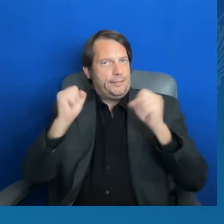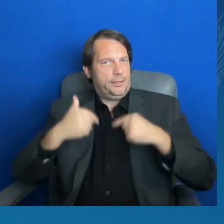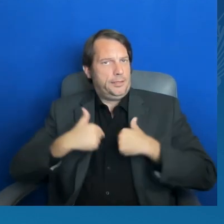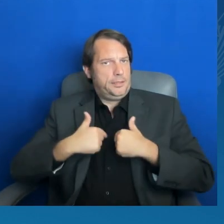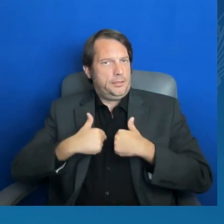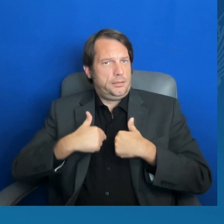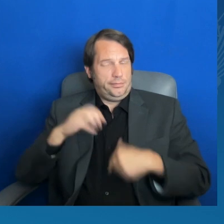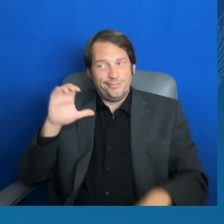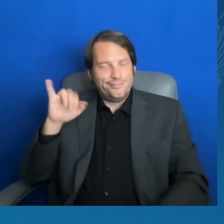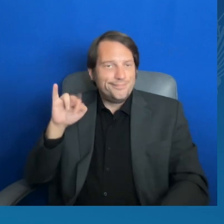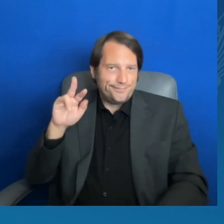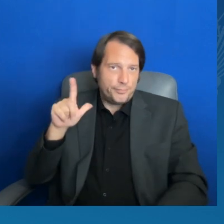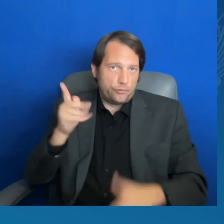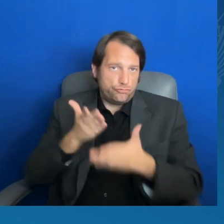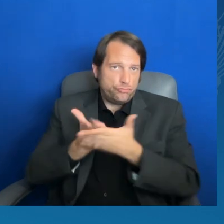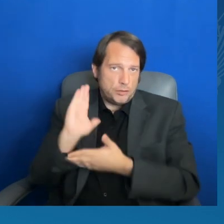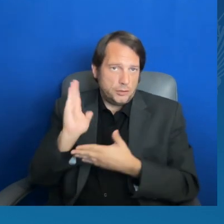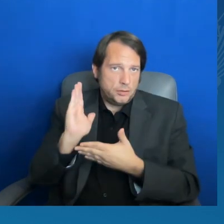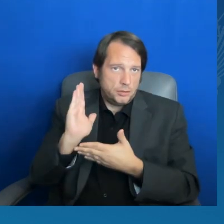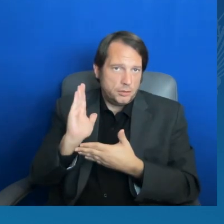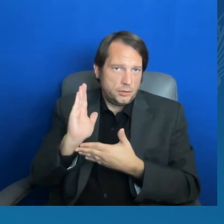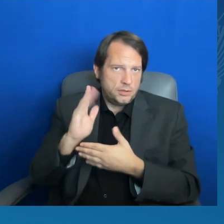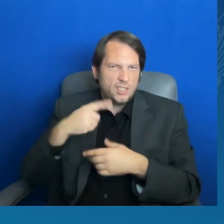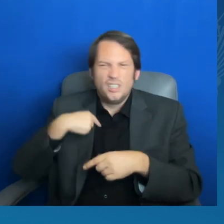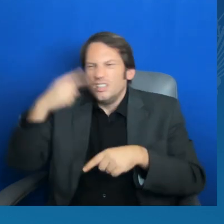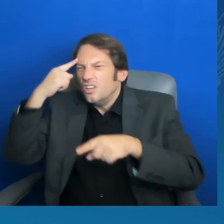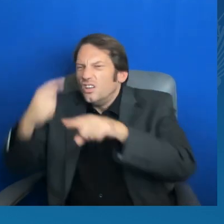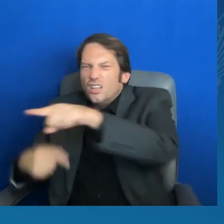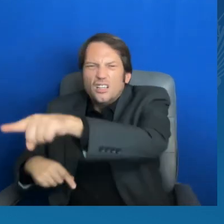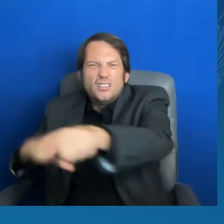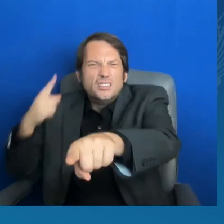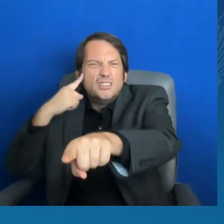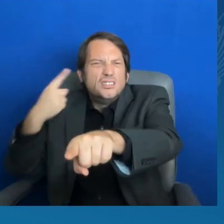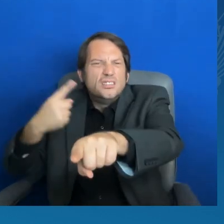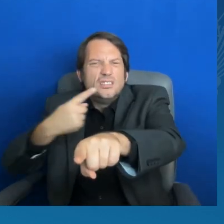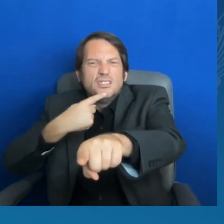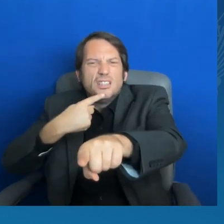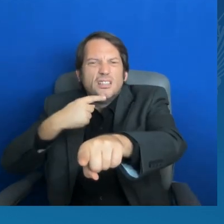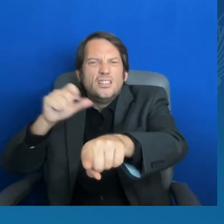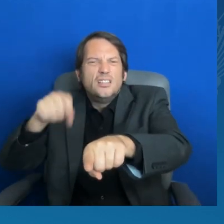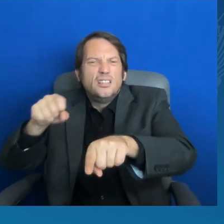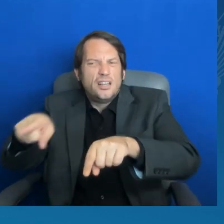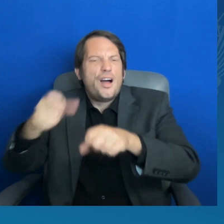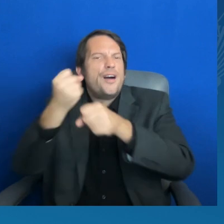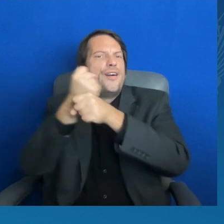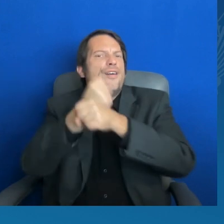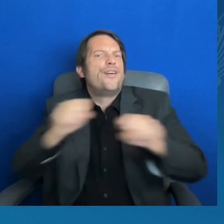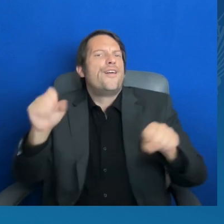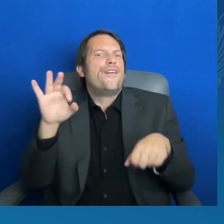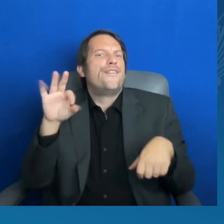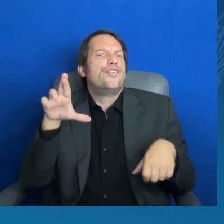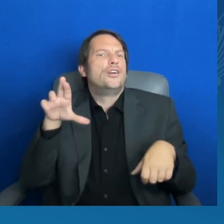and it is about freedom, right? And including -- and this is a very maybe simple point,